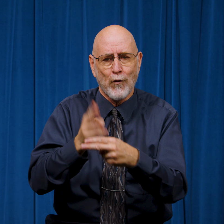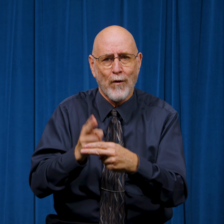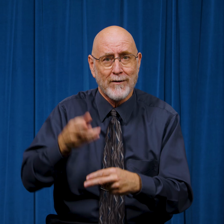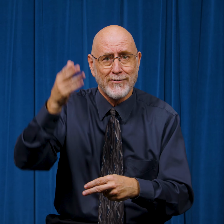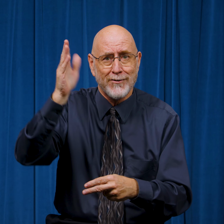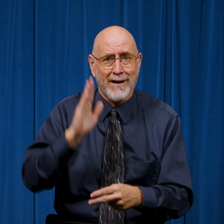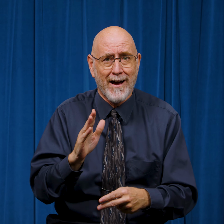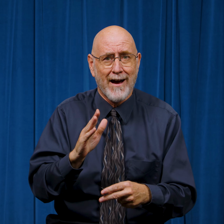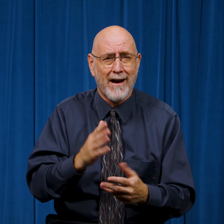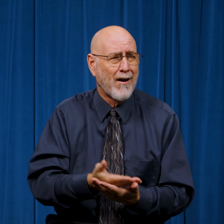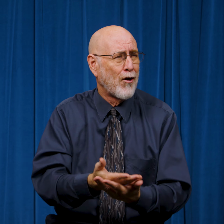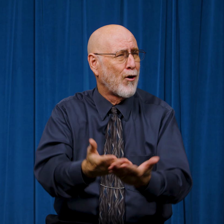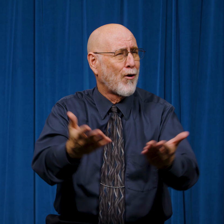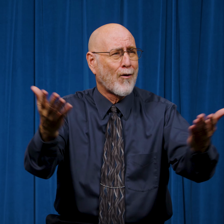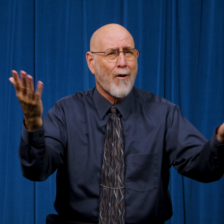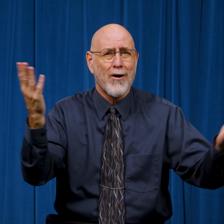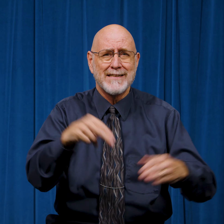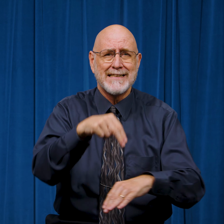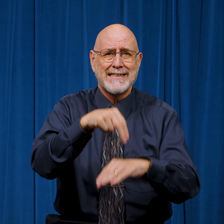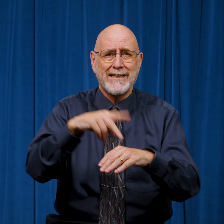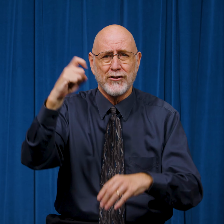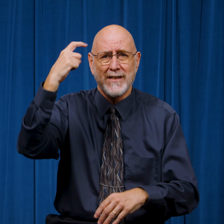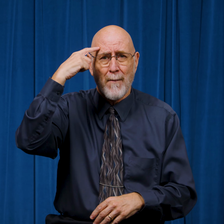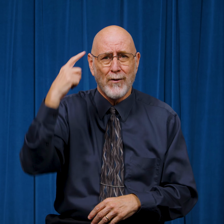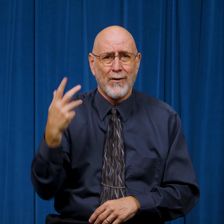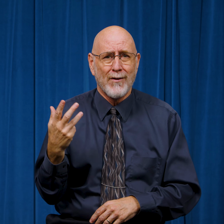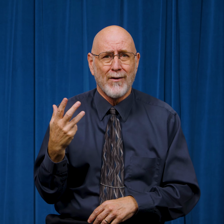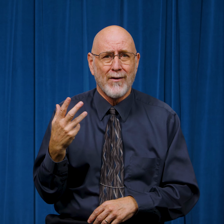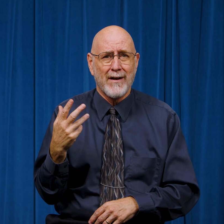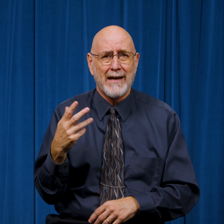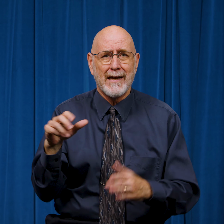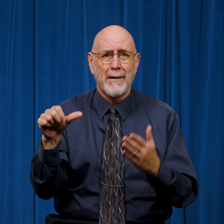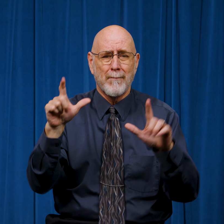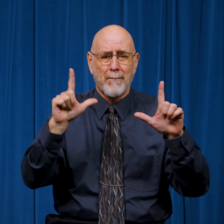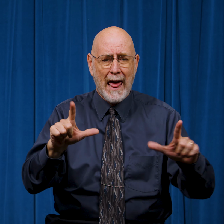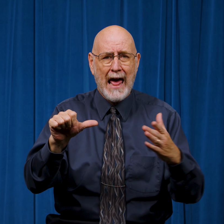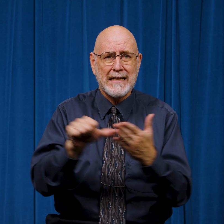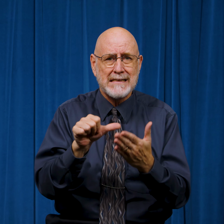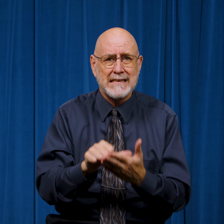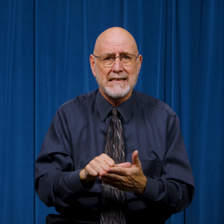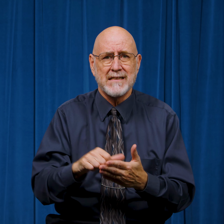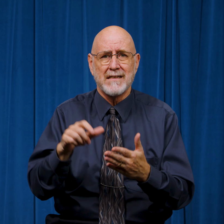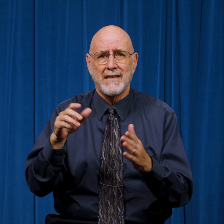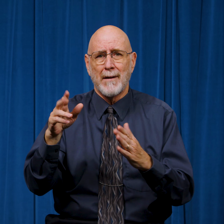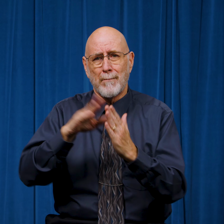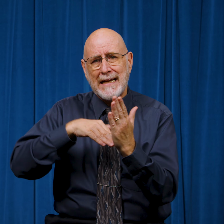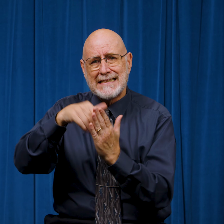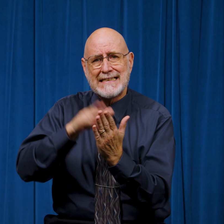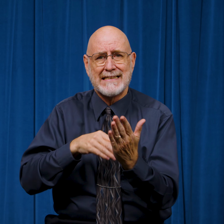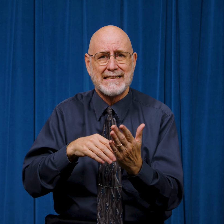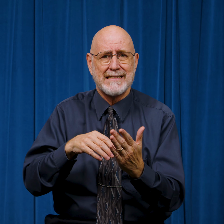that are found across our nation's capital in plaques, inscriptions, paintings, murals,